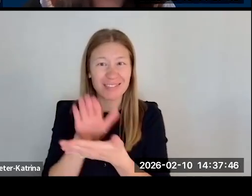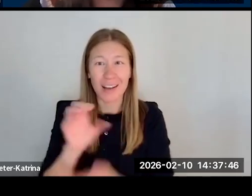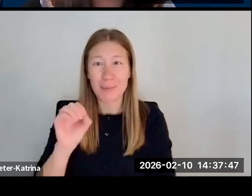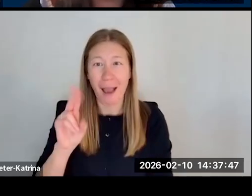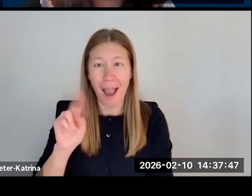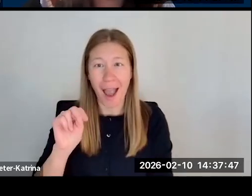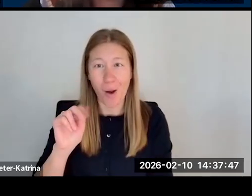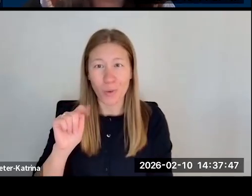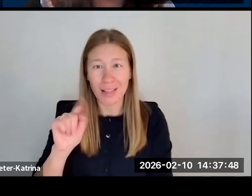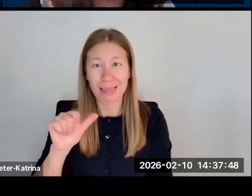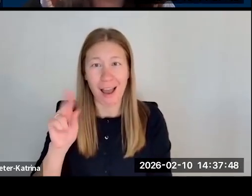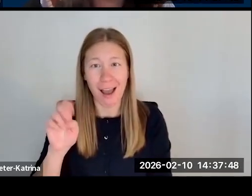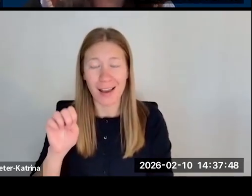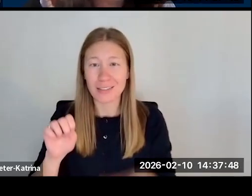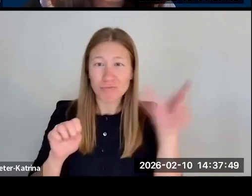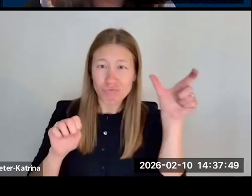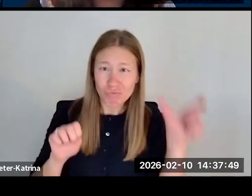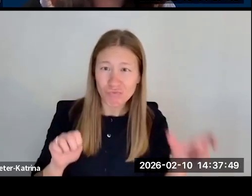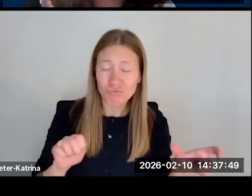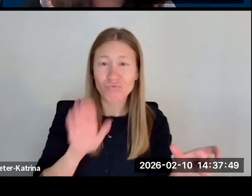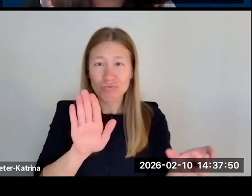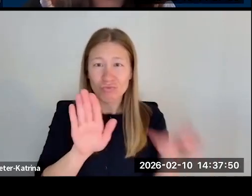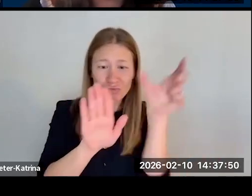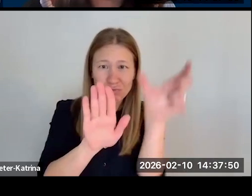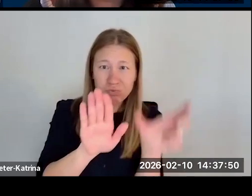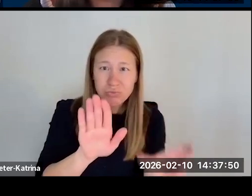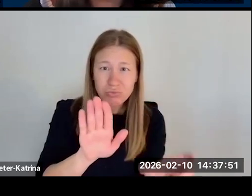If if I click on these headings, they take me straight